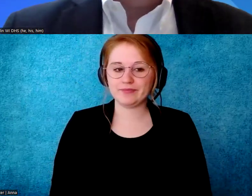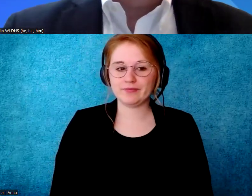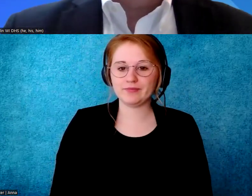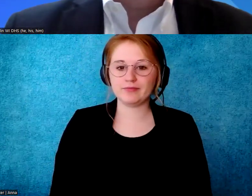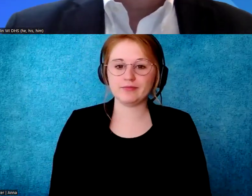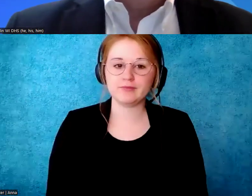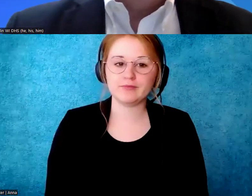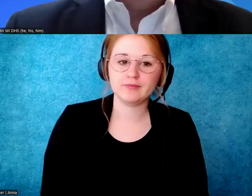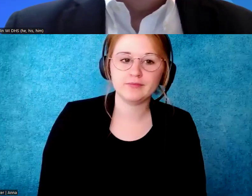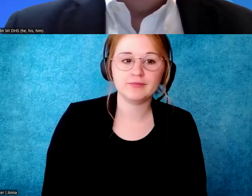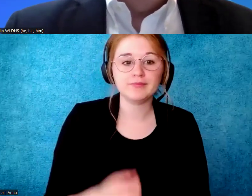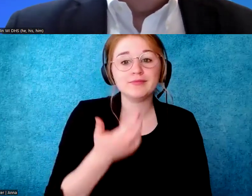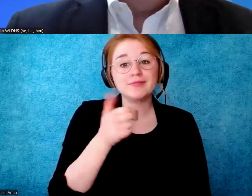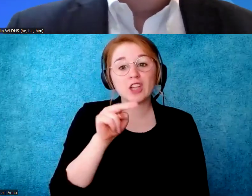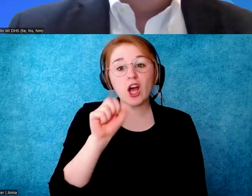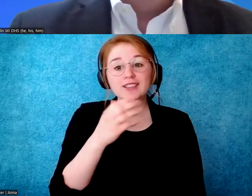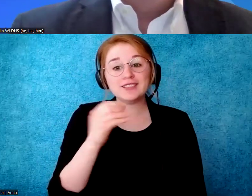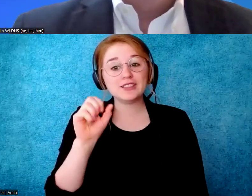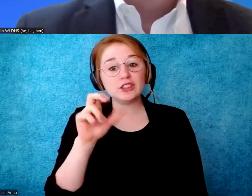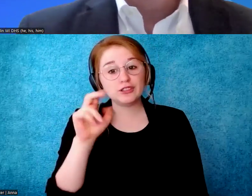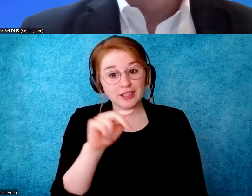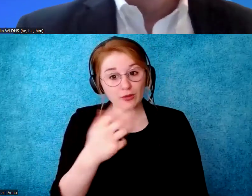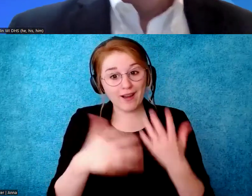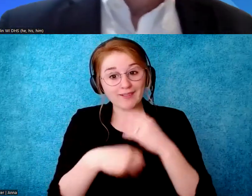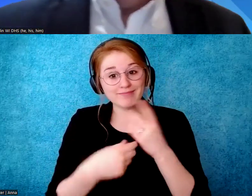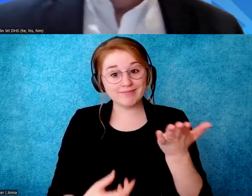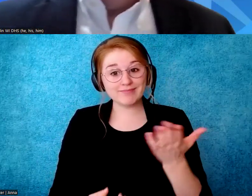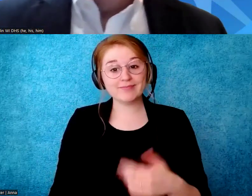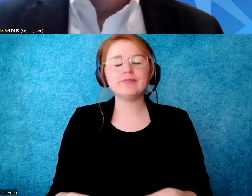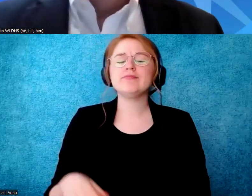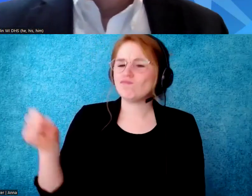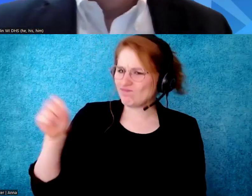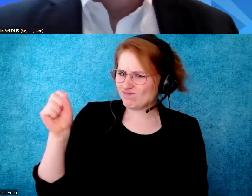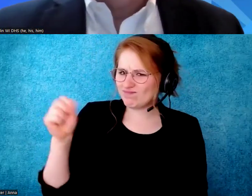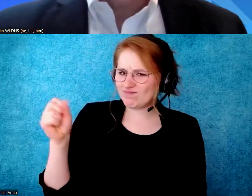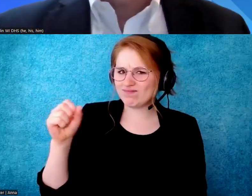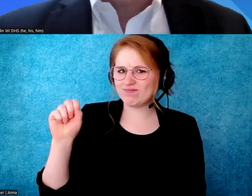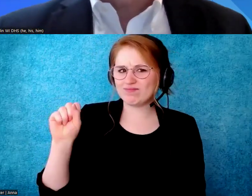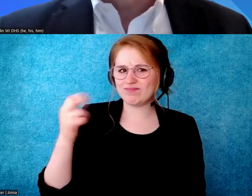Hans and Susan, anything you'd add on that? Yeah. I think the other thing is that we're making, I mean,